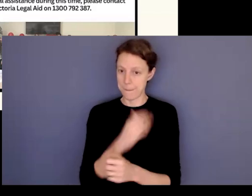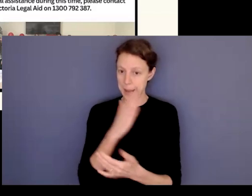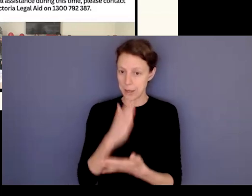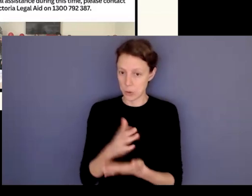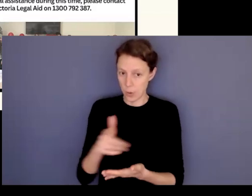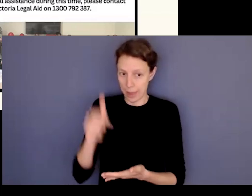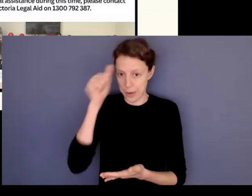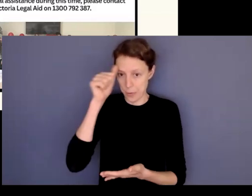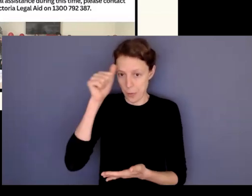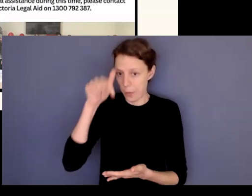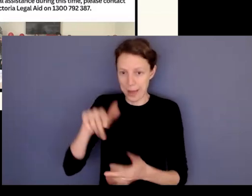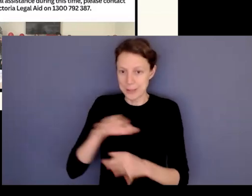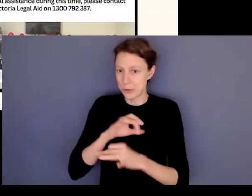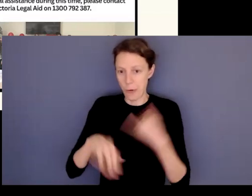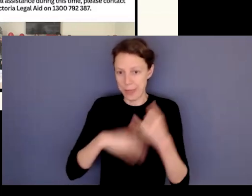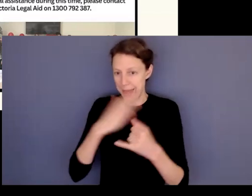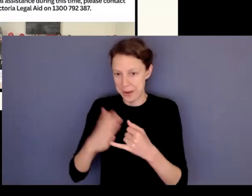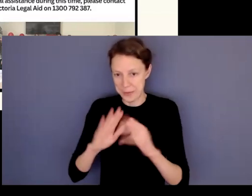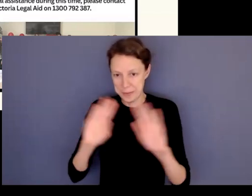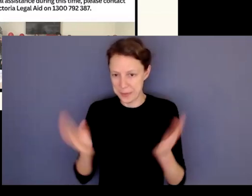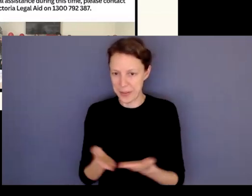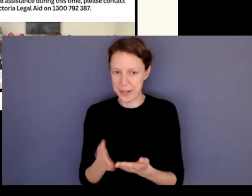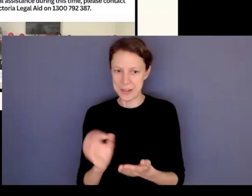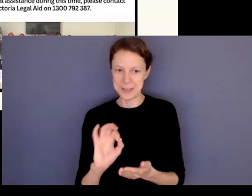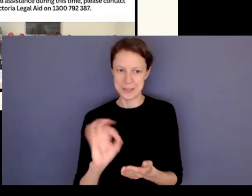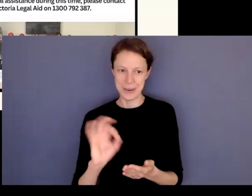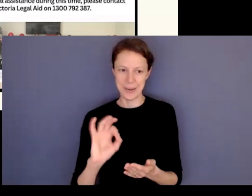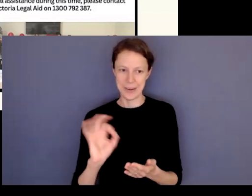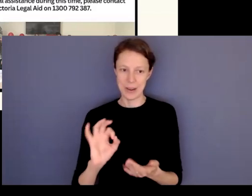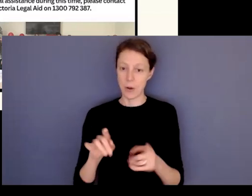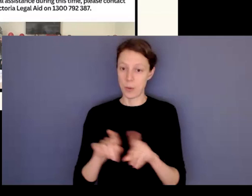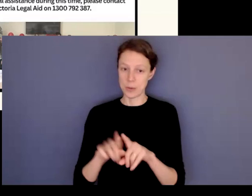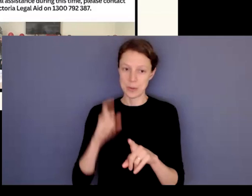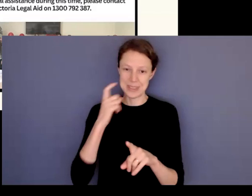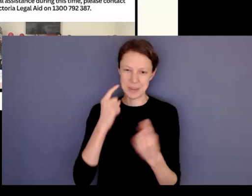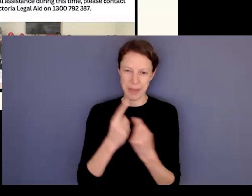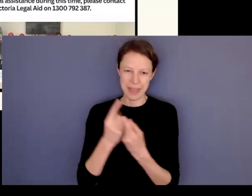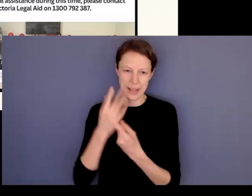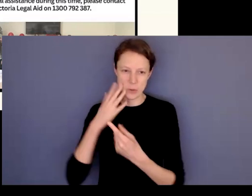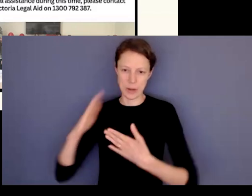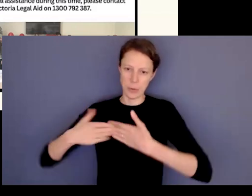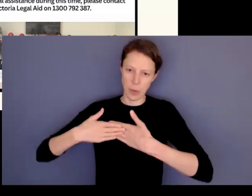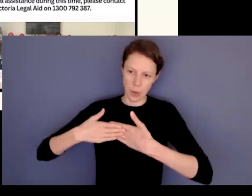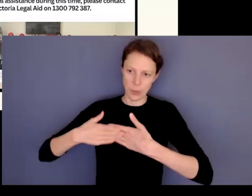the world. And then really simple things, like when we're closed and who to contact in our absence, and we find this is